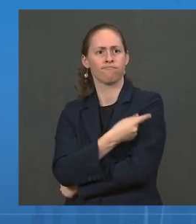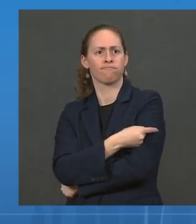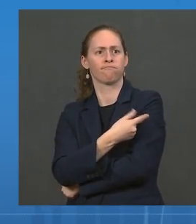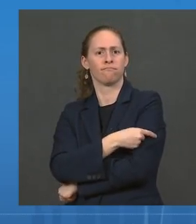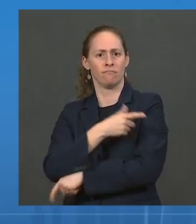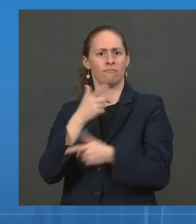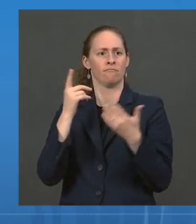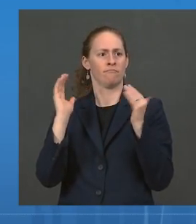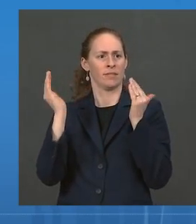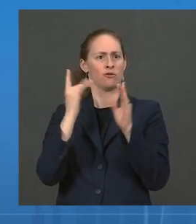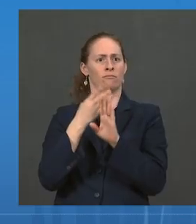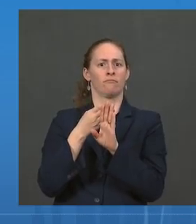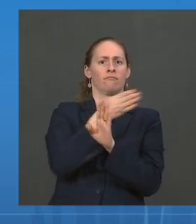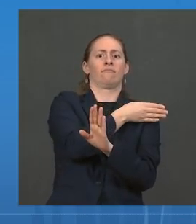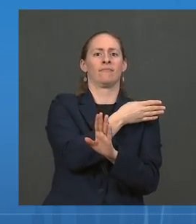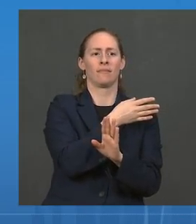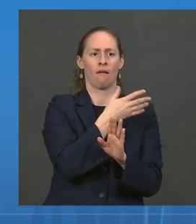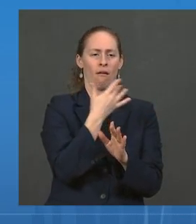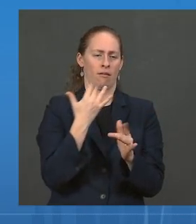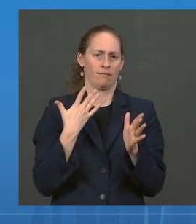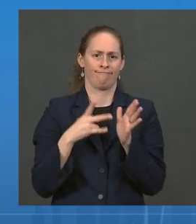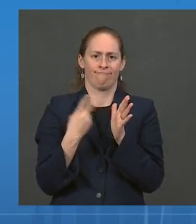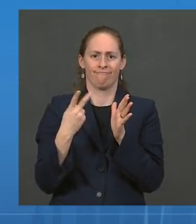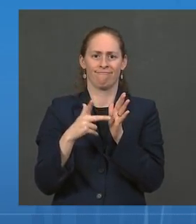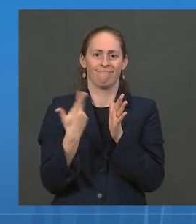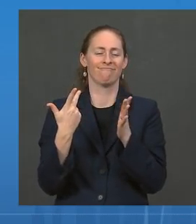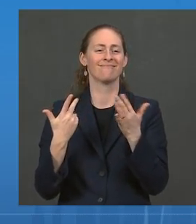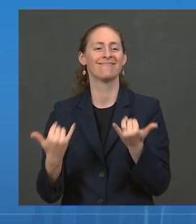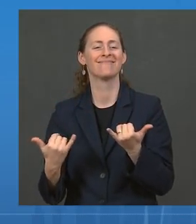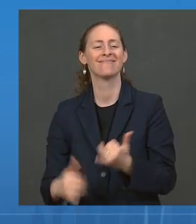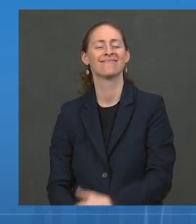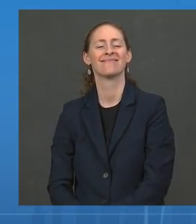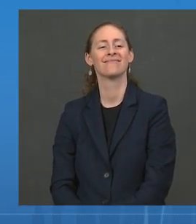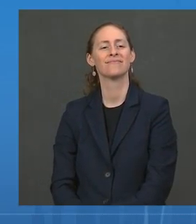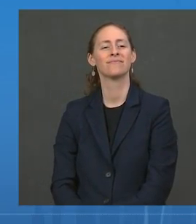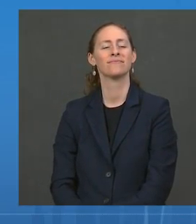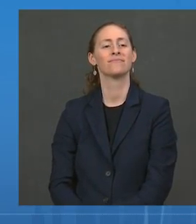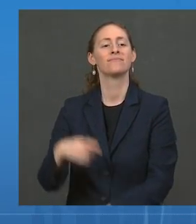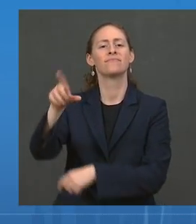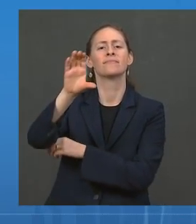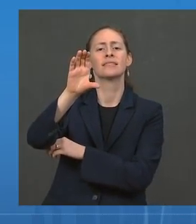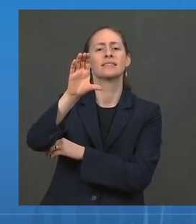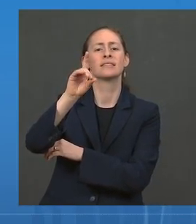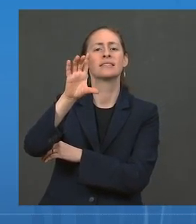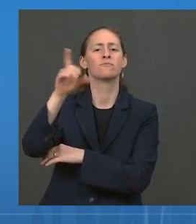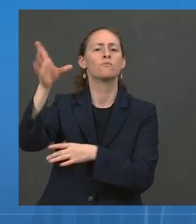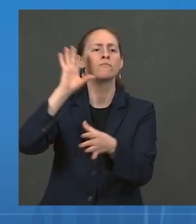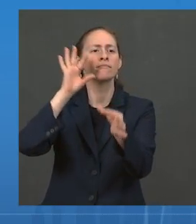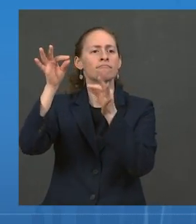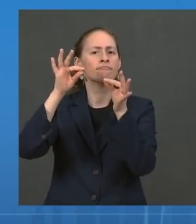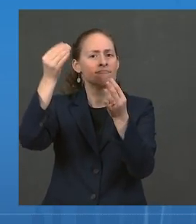CDC will be publishing additional vaccination data later this week, as it gets more data from states and providers.